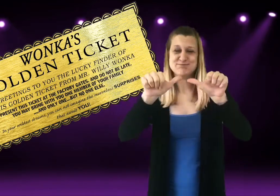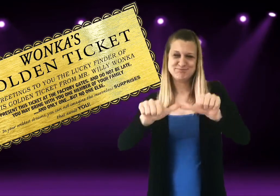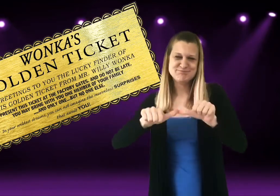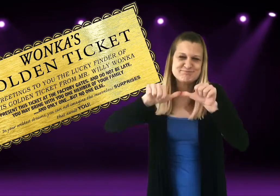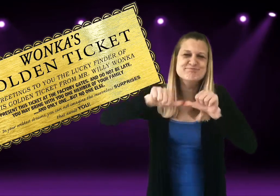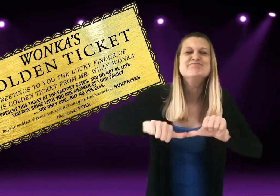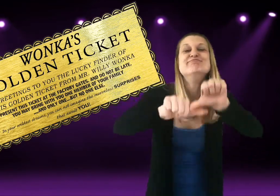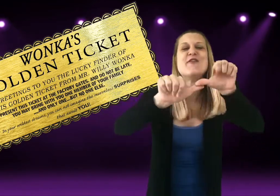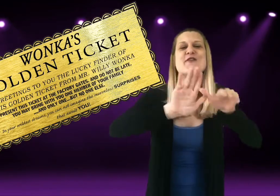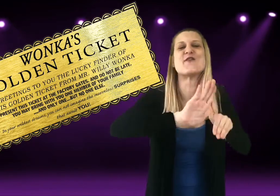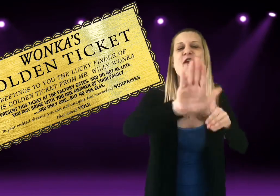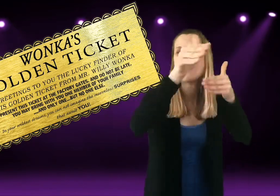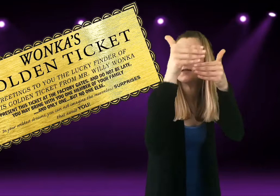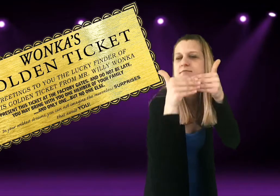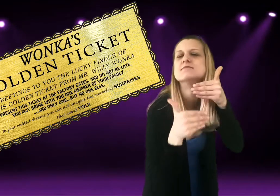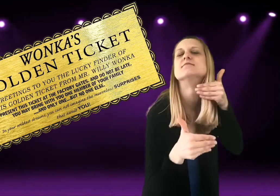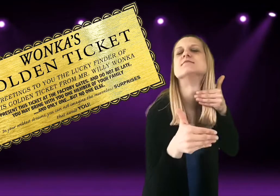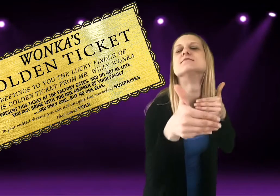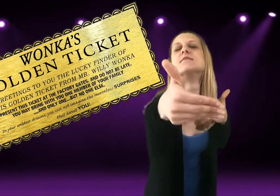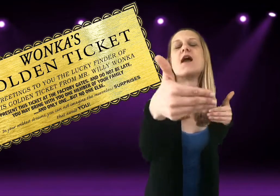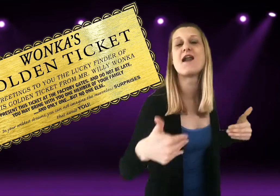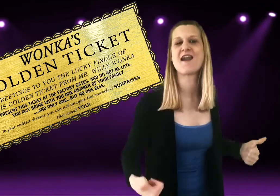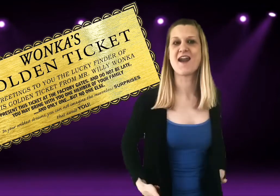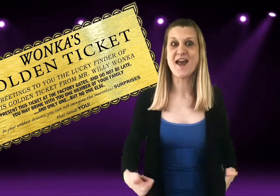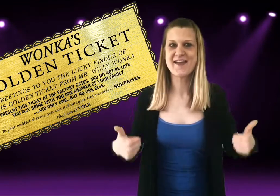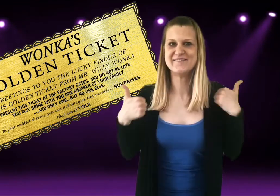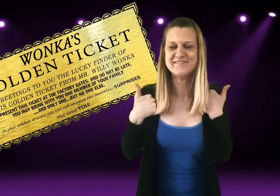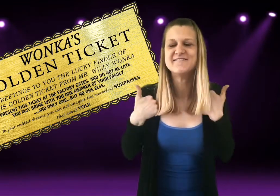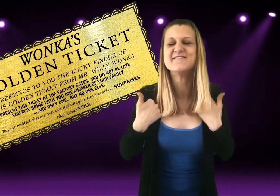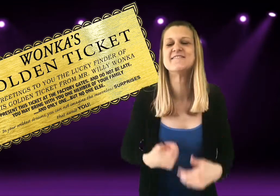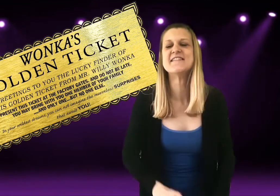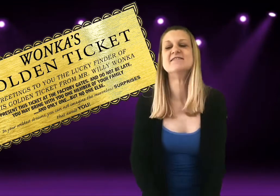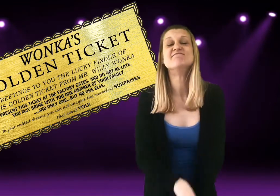last you and your entire household for many years of your life.